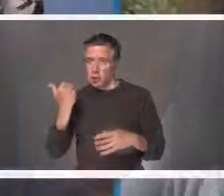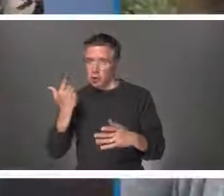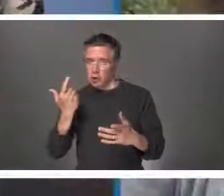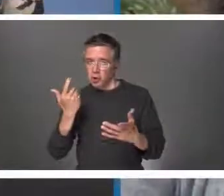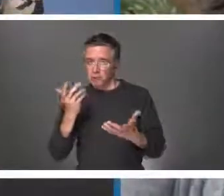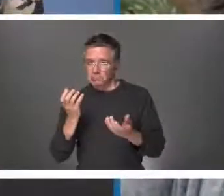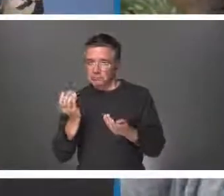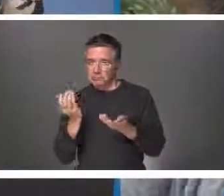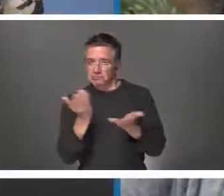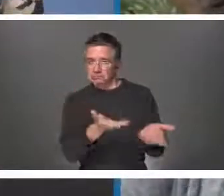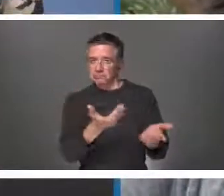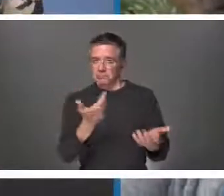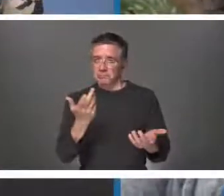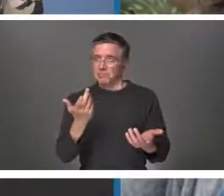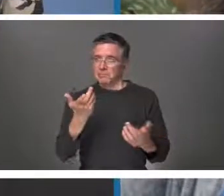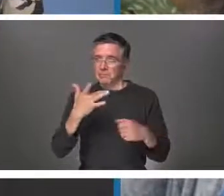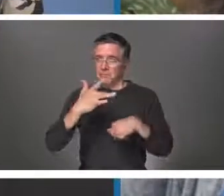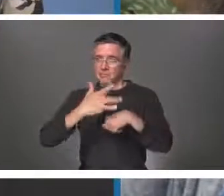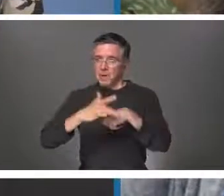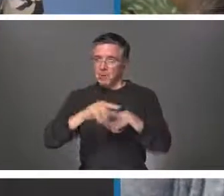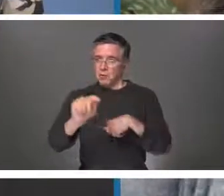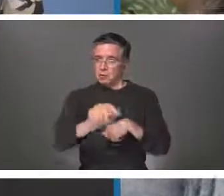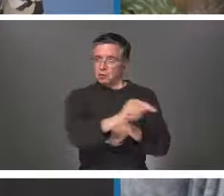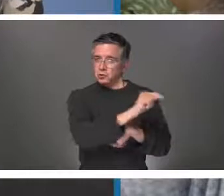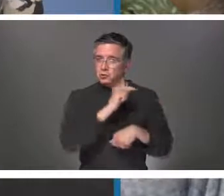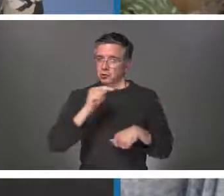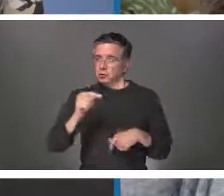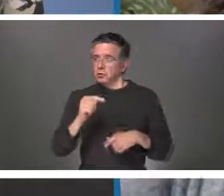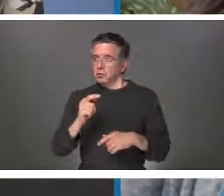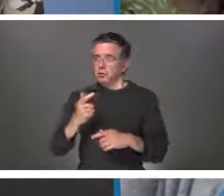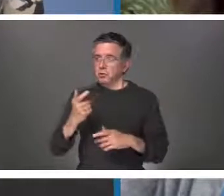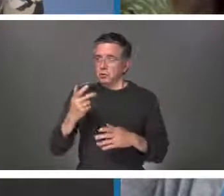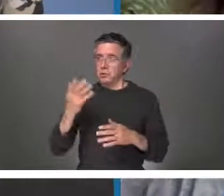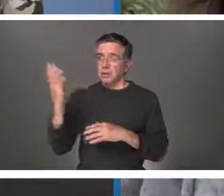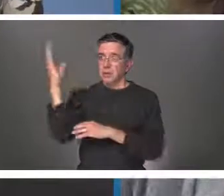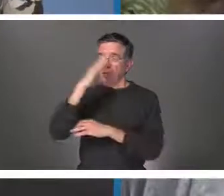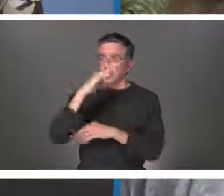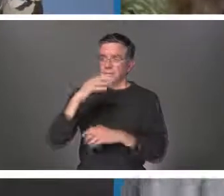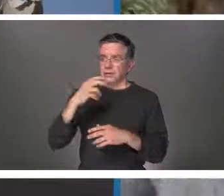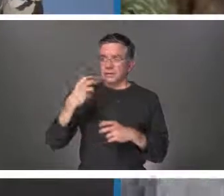hard because it requires people. It requires staff to staff those things